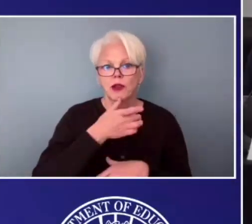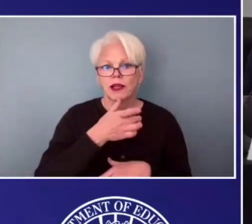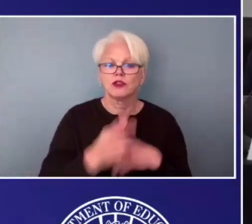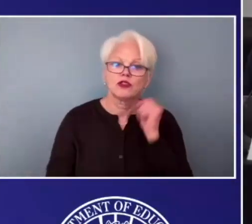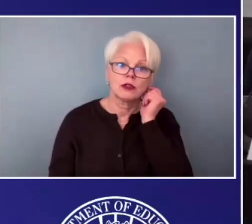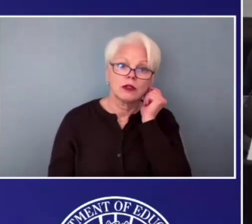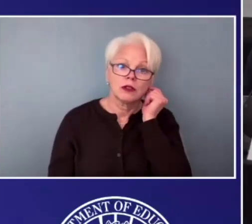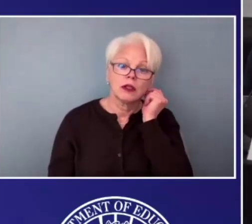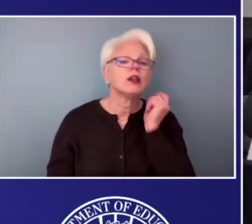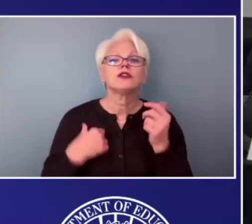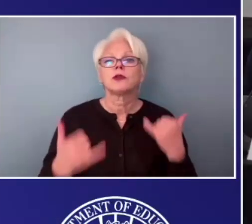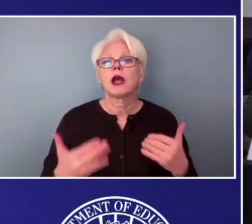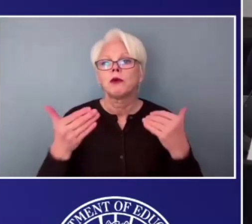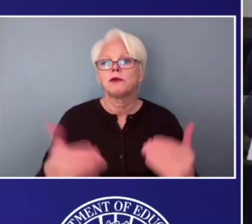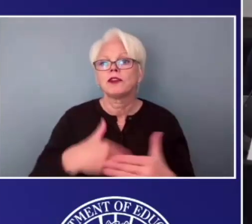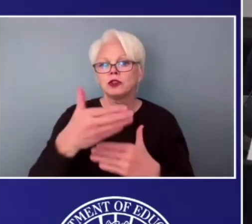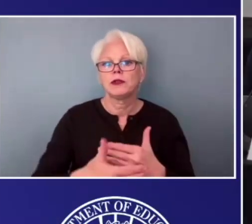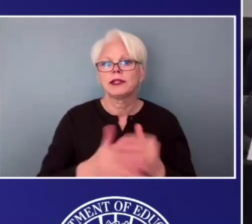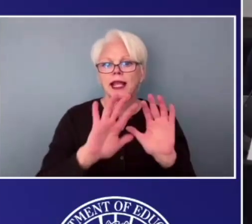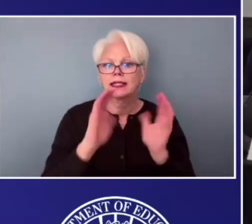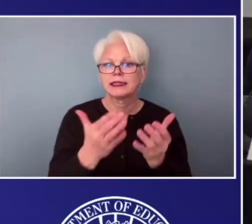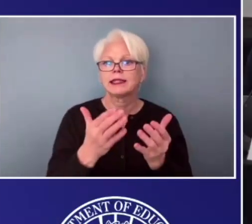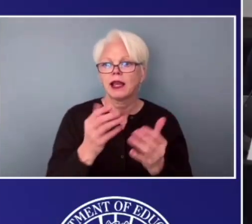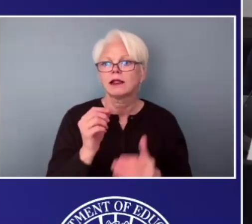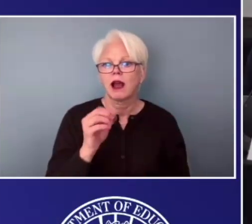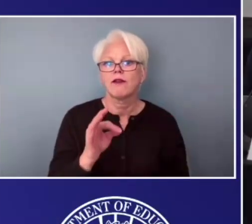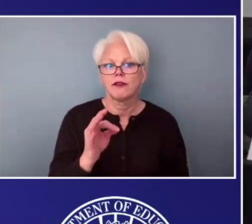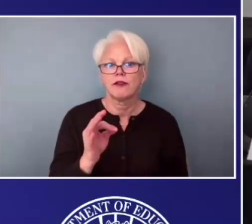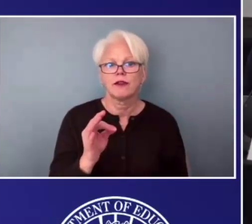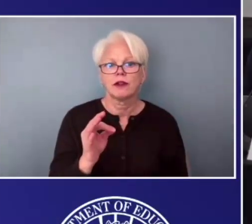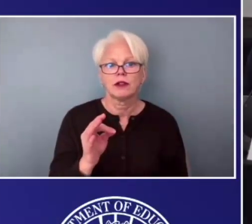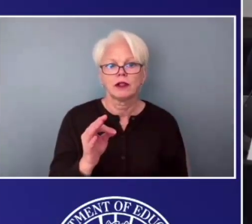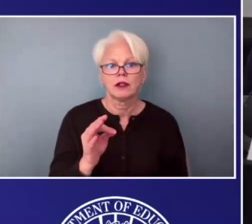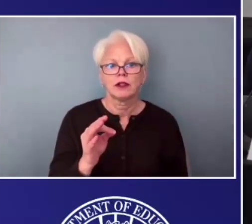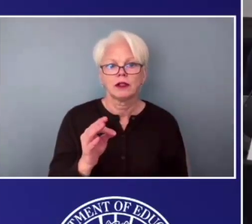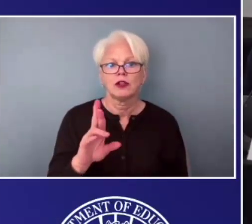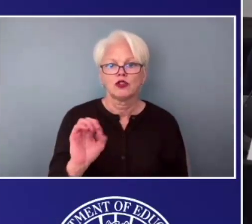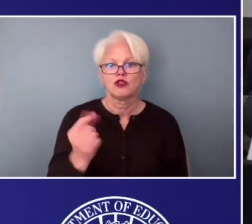and we'll move on to the next set of reg text changes.